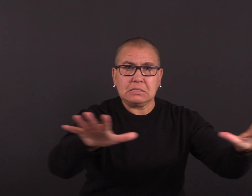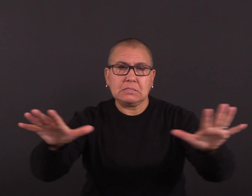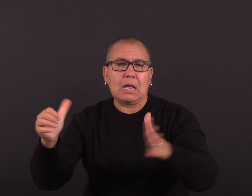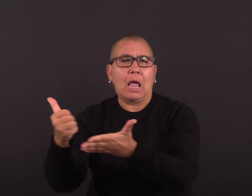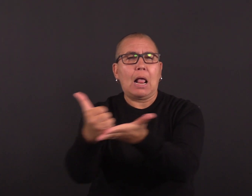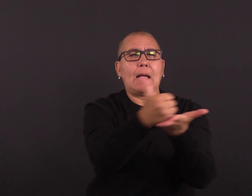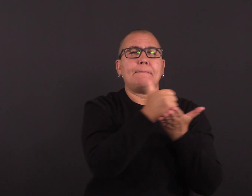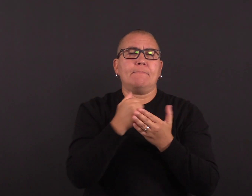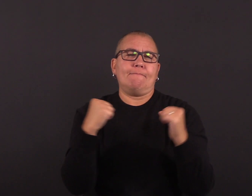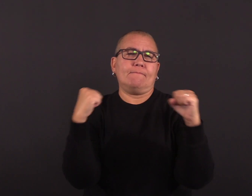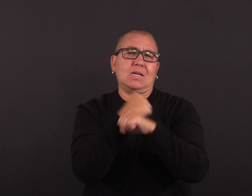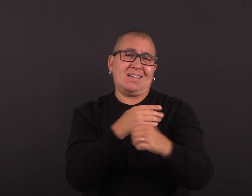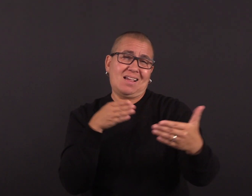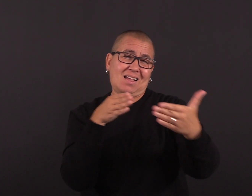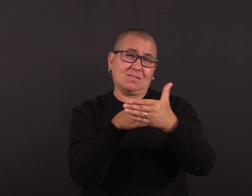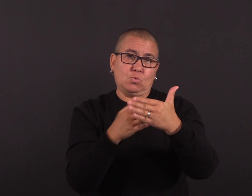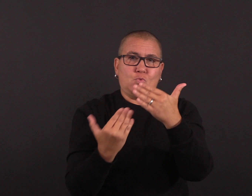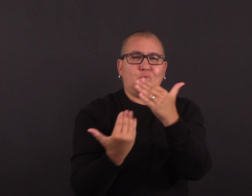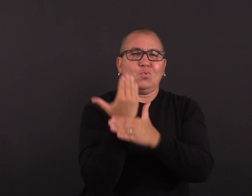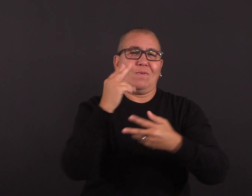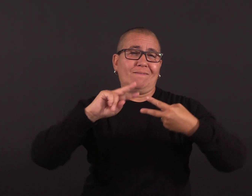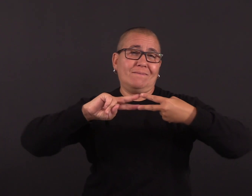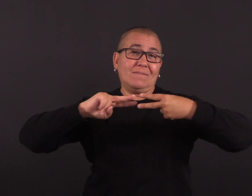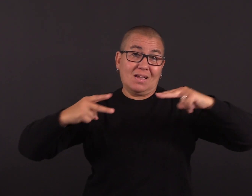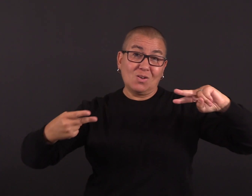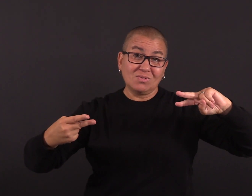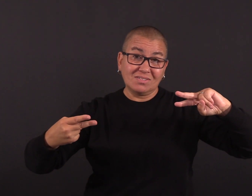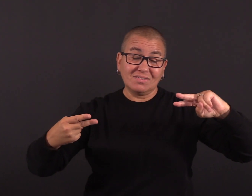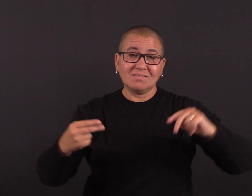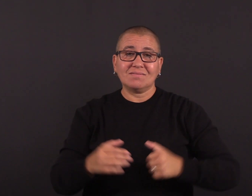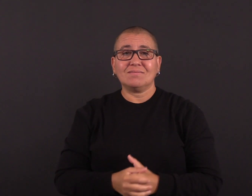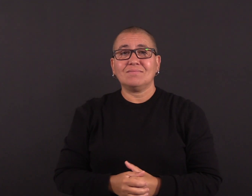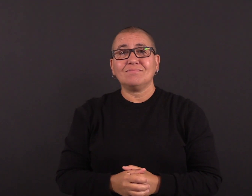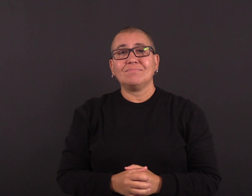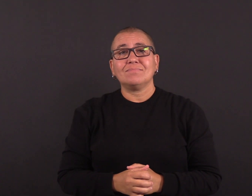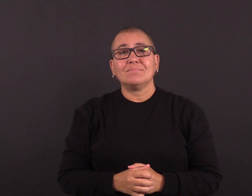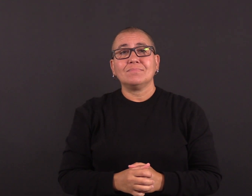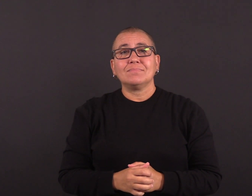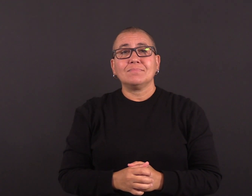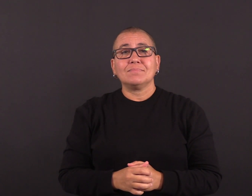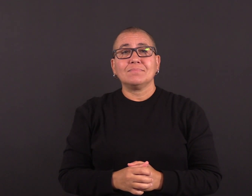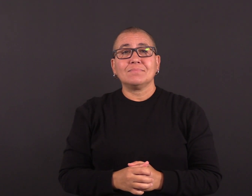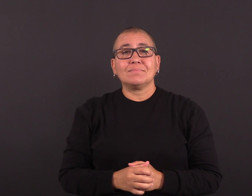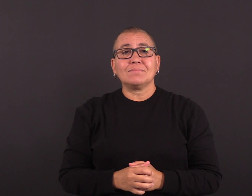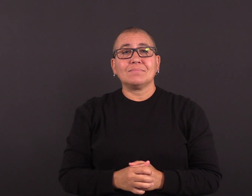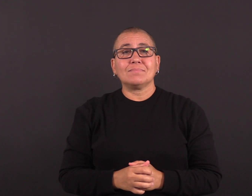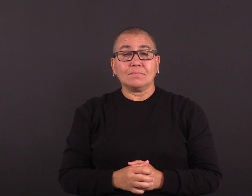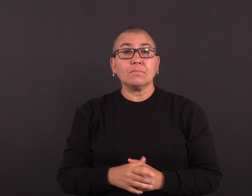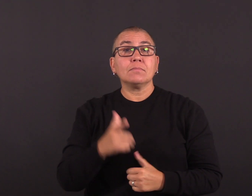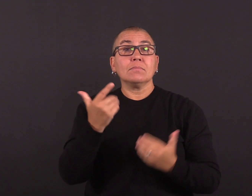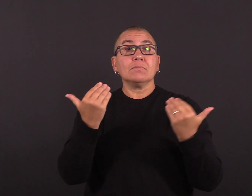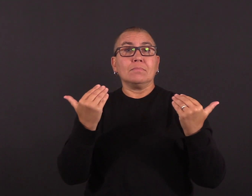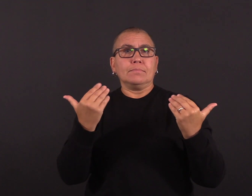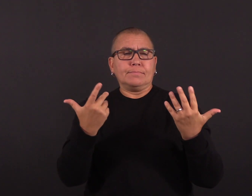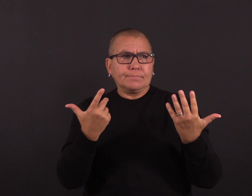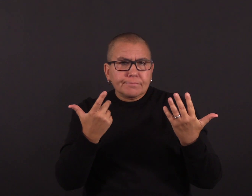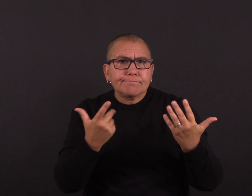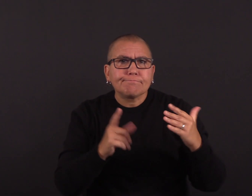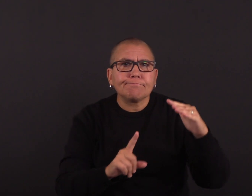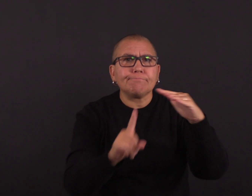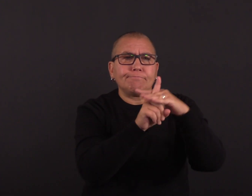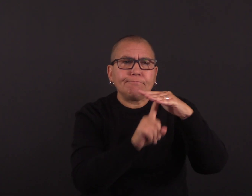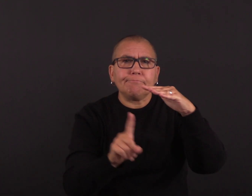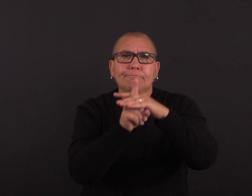seasonal uptick in the virus, with COVID-19 tests and forthcoming vaccines expected to work for the